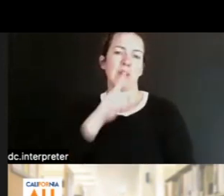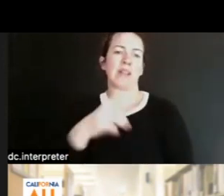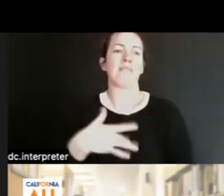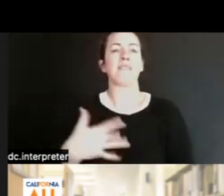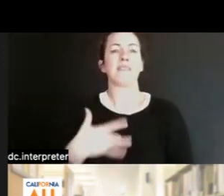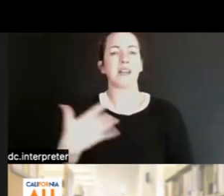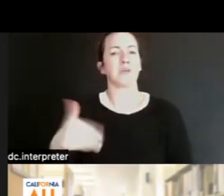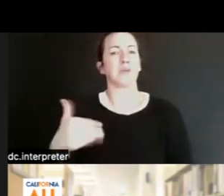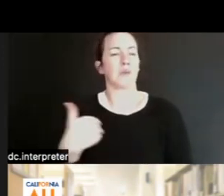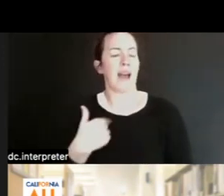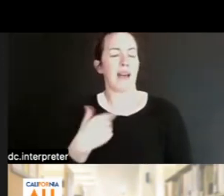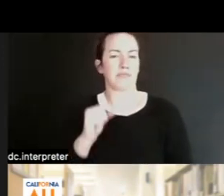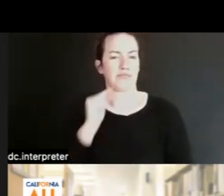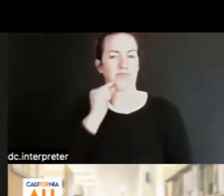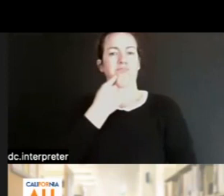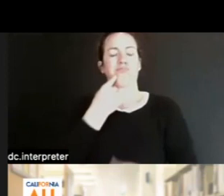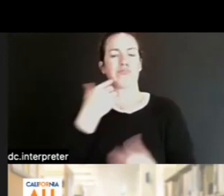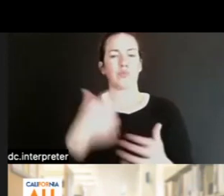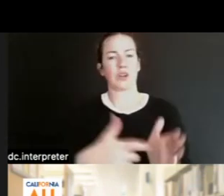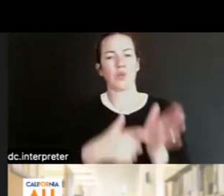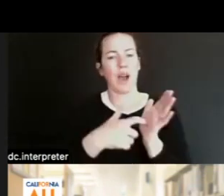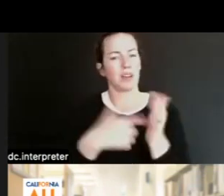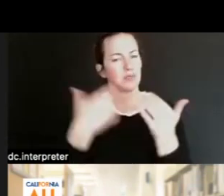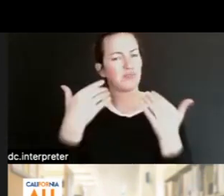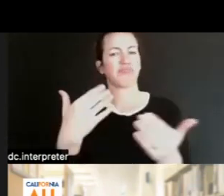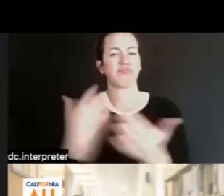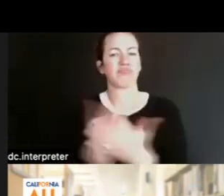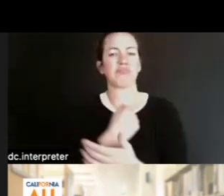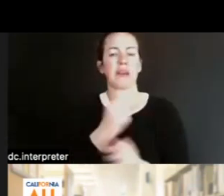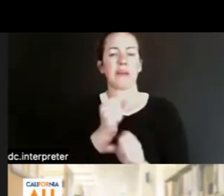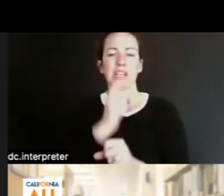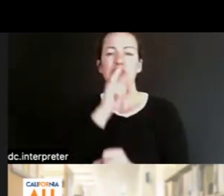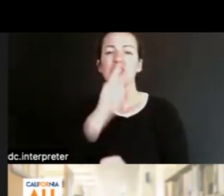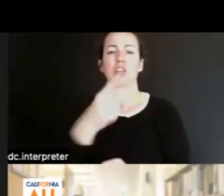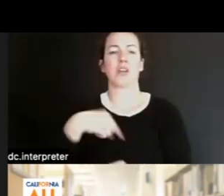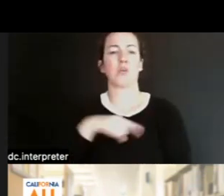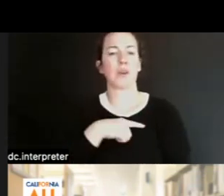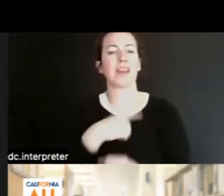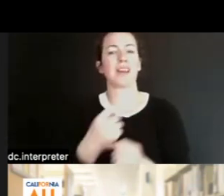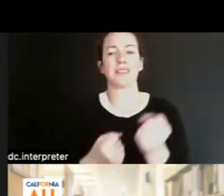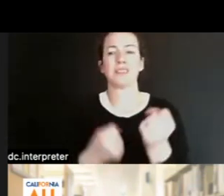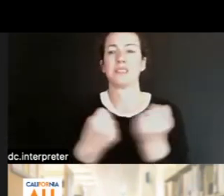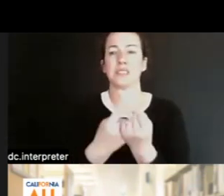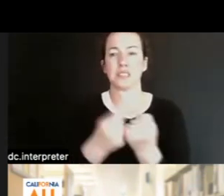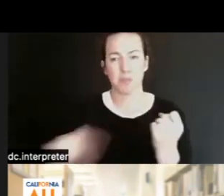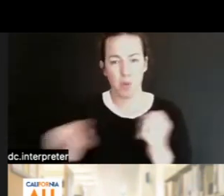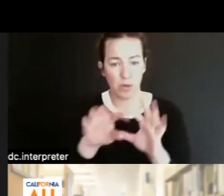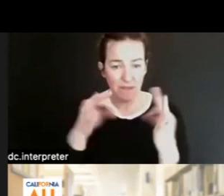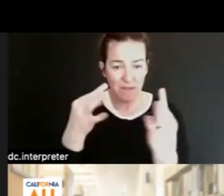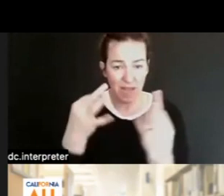an imperative obligation to ensure that we were not only working with our families close knit in